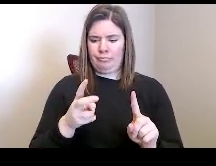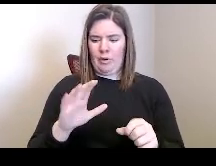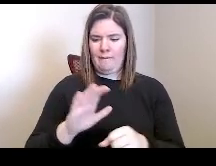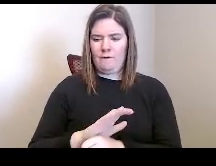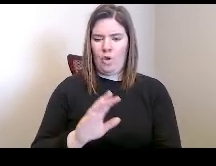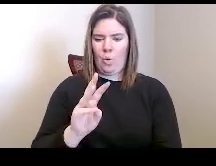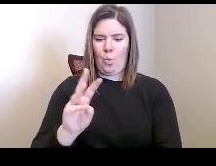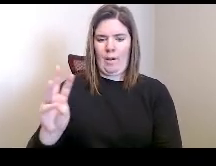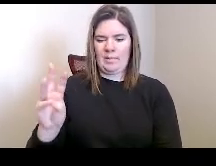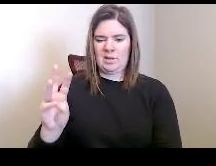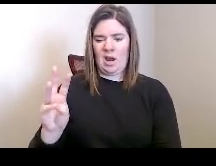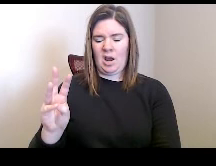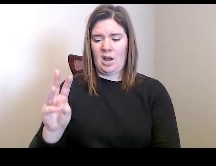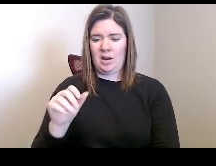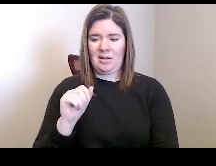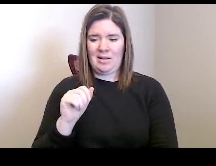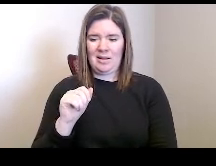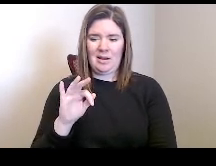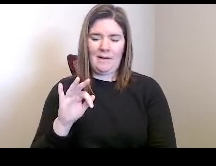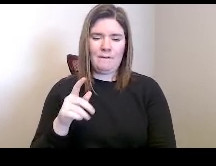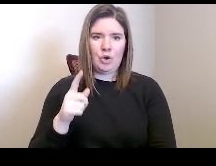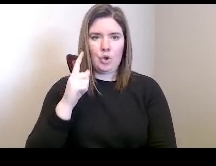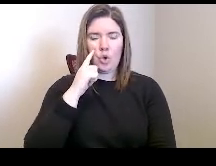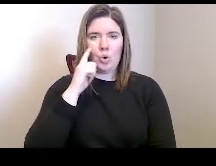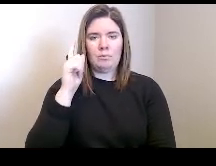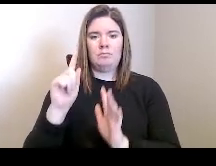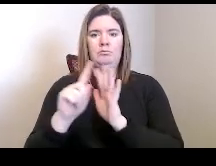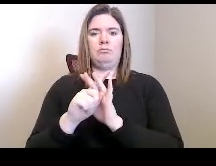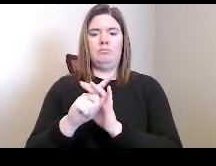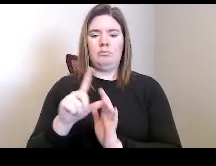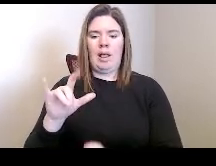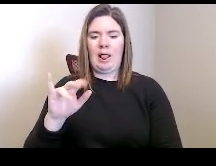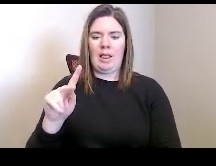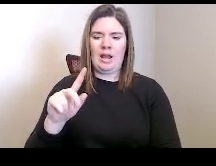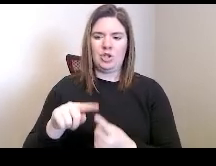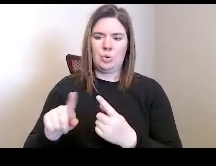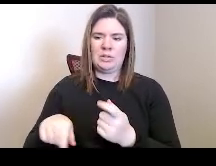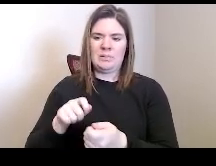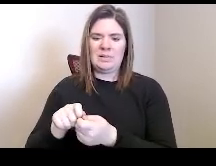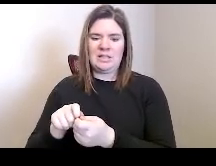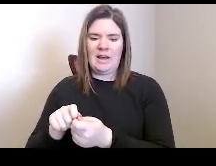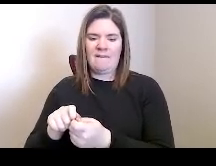But if you think of things like a link to an Amazon product or a link on SharePoint, you